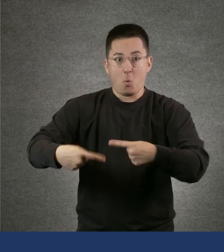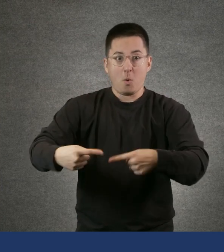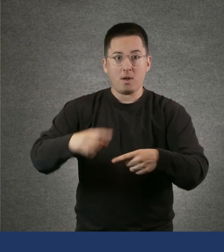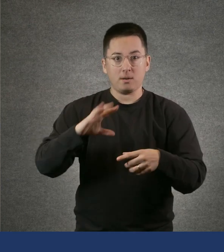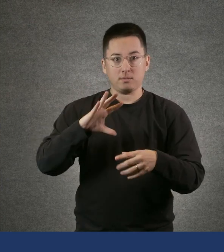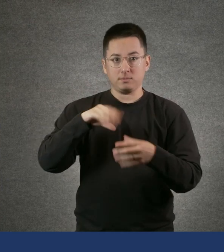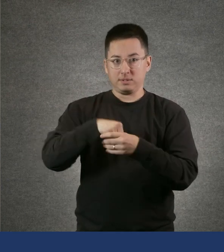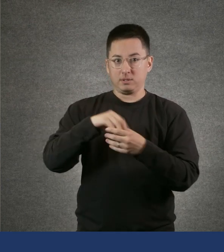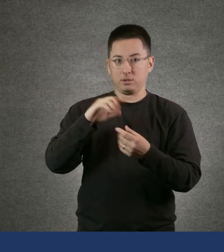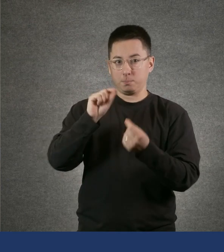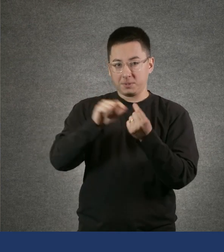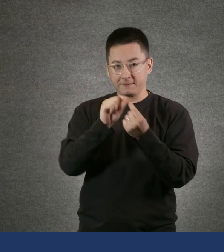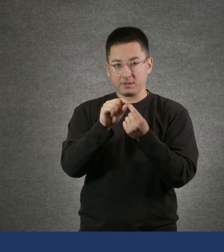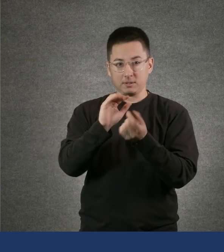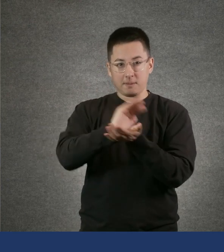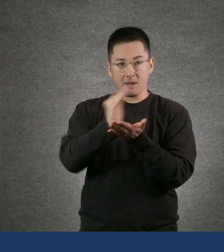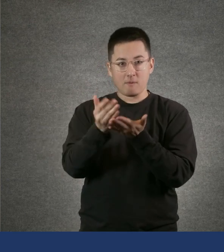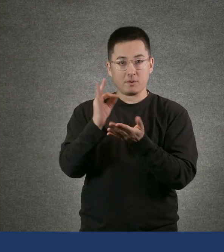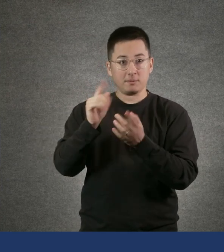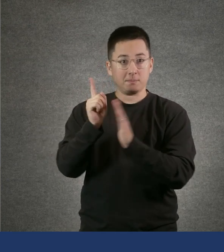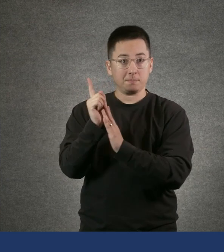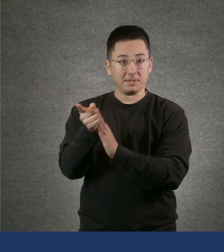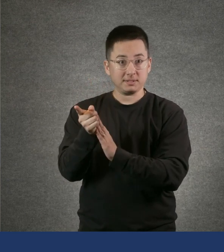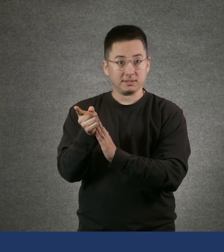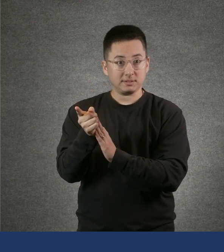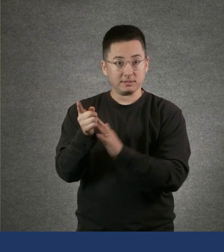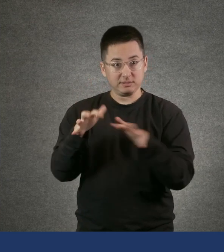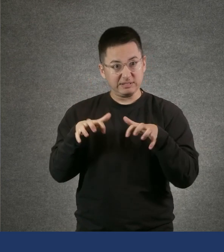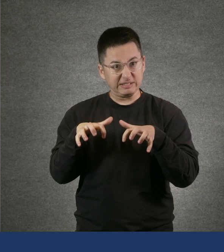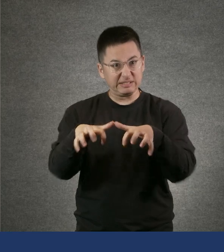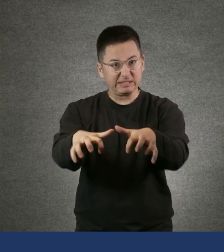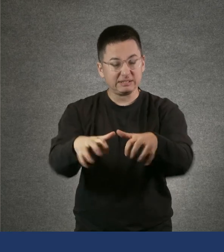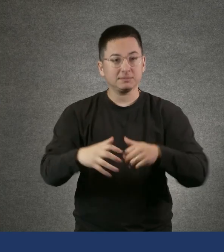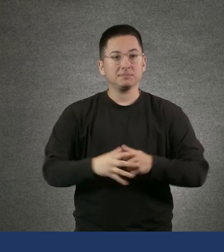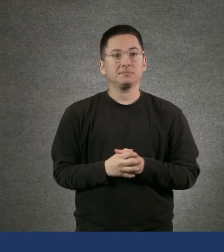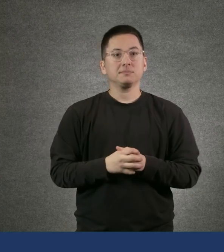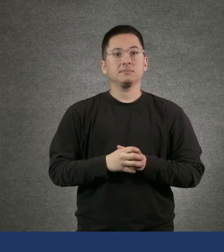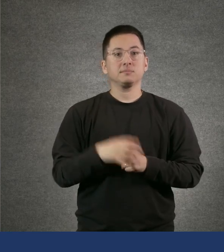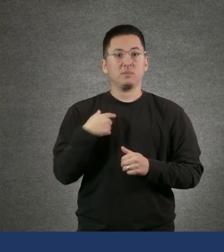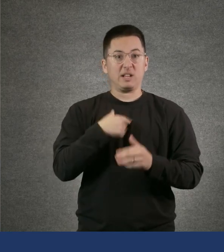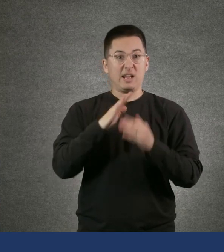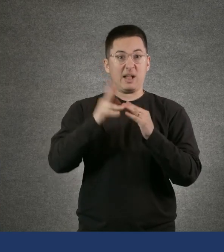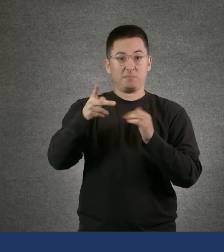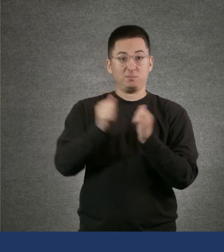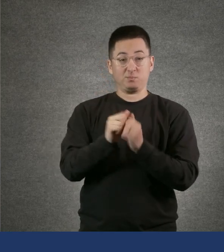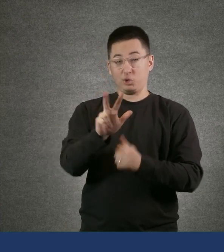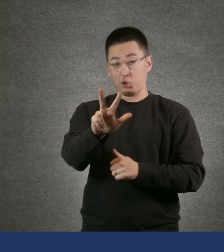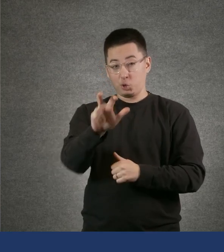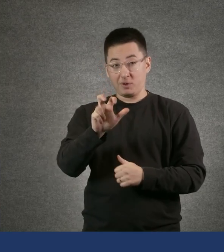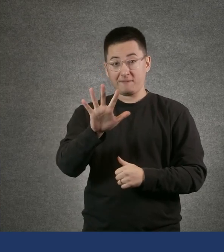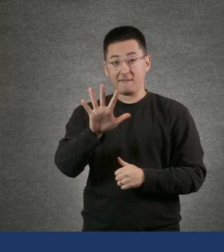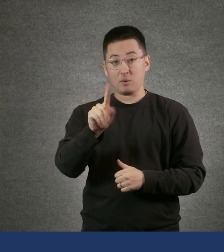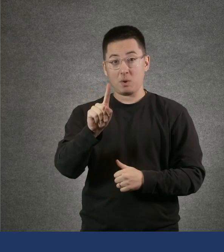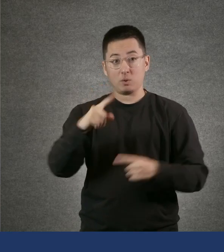We ended up with 351 wheelchairs rolling in succession for three minutes.